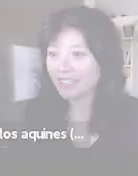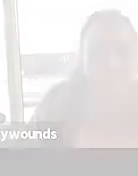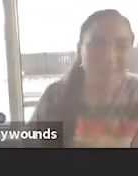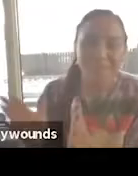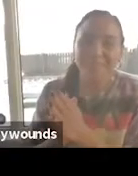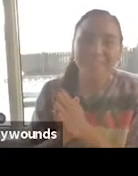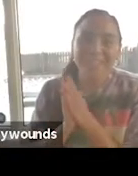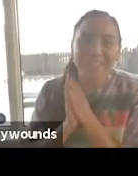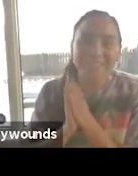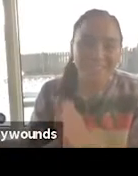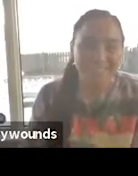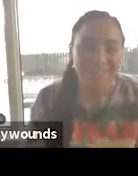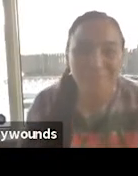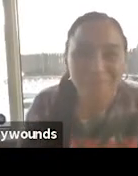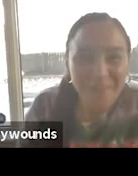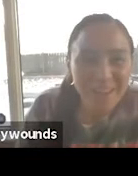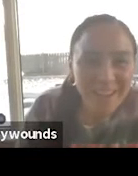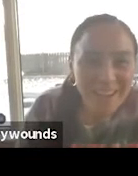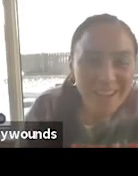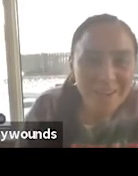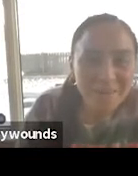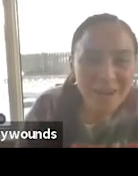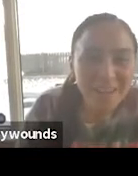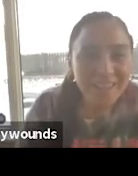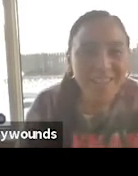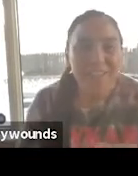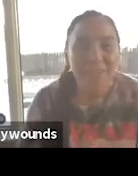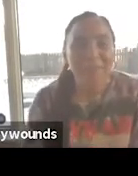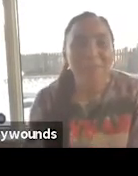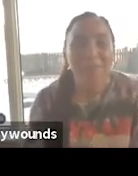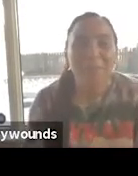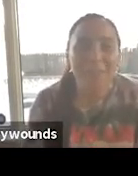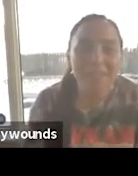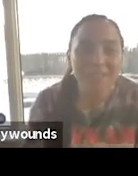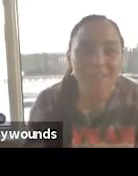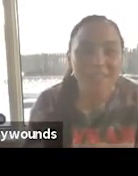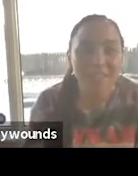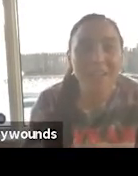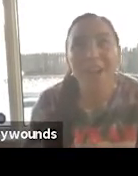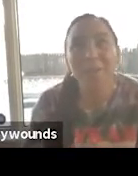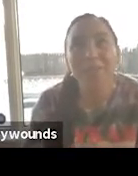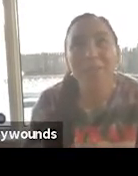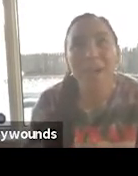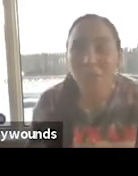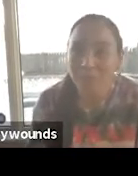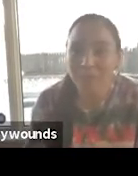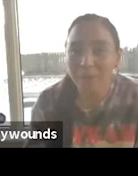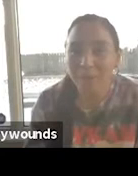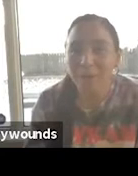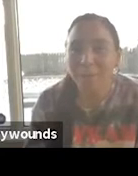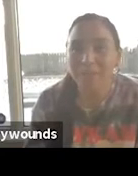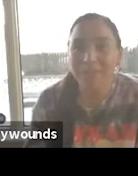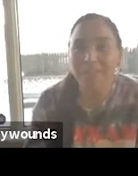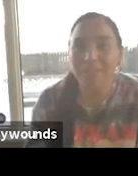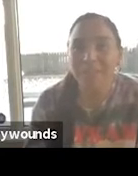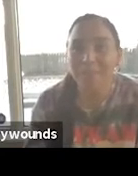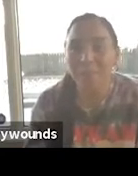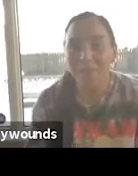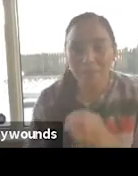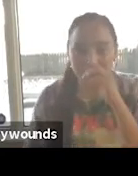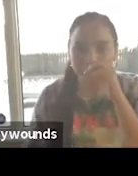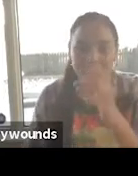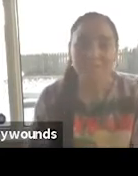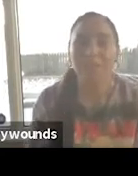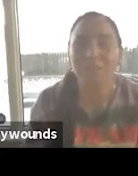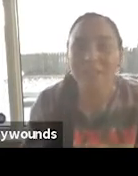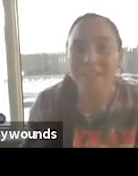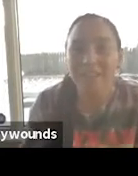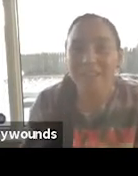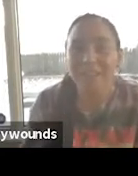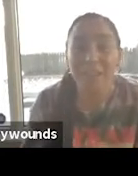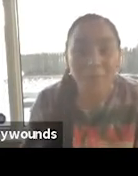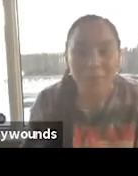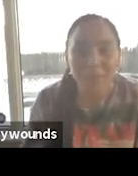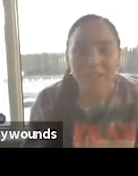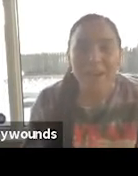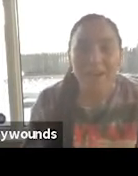Alright. So, I think what I was. I joined this Indigenous-led spiral as a cultural instigator in April.